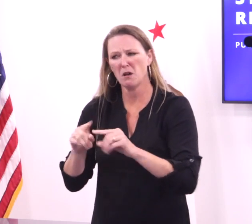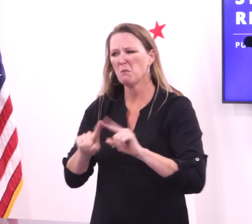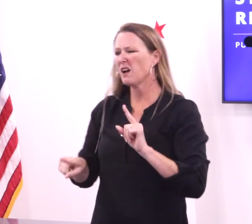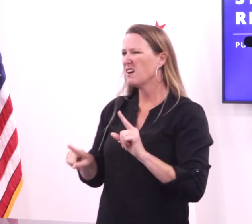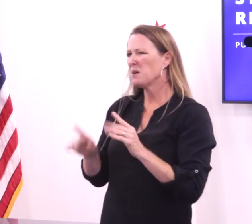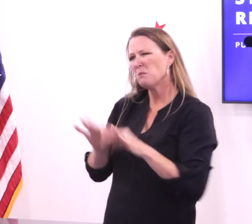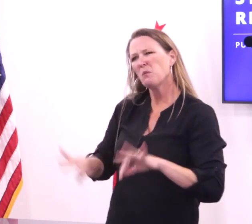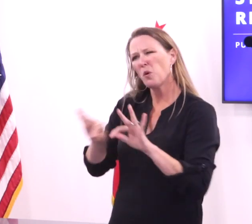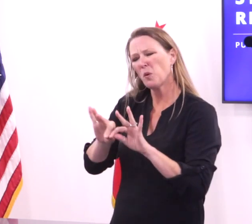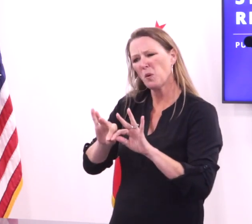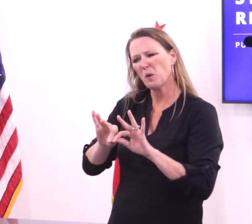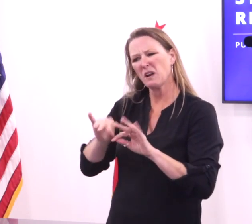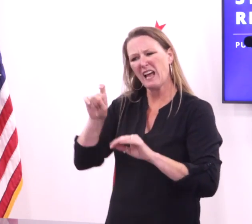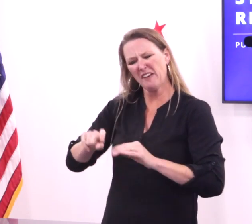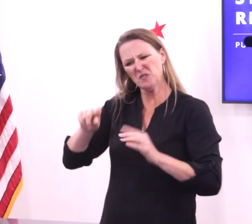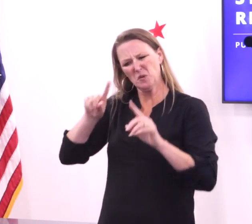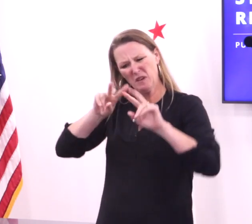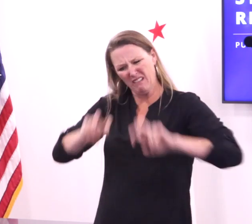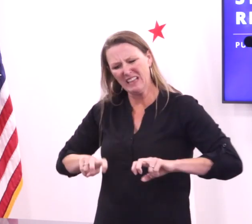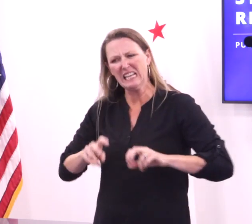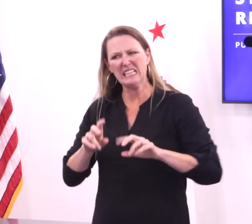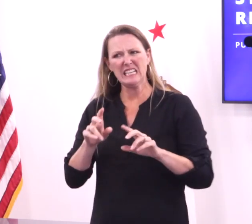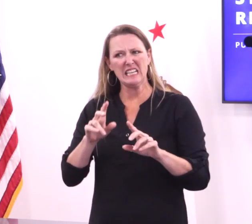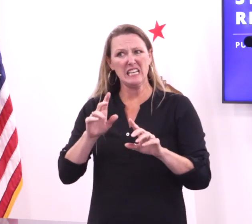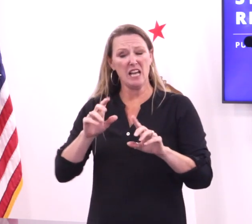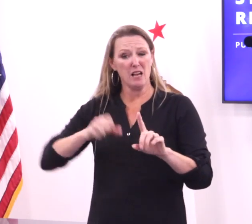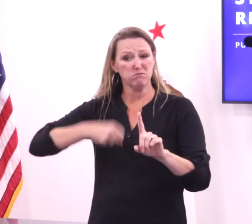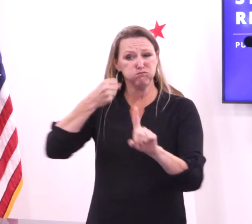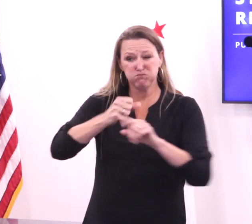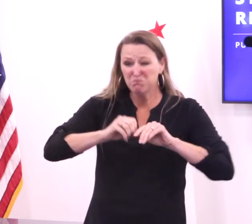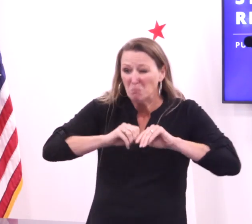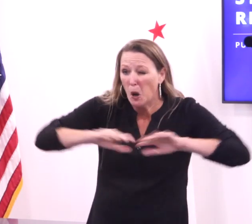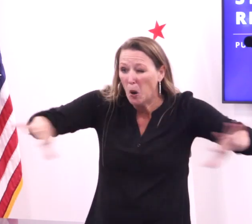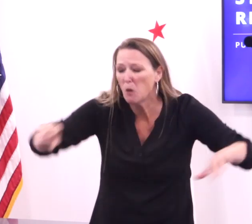The Start Guide addresses what we'll do to protect public health, and